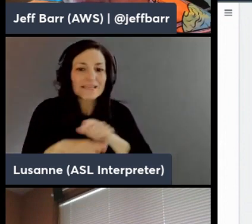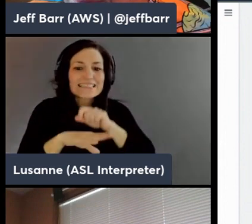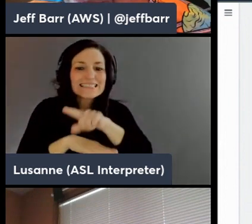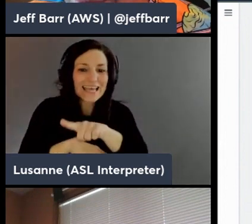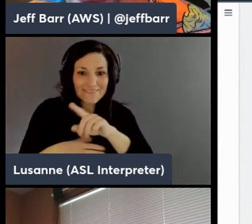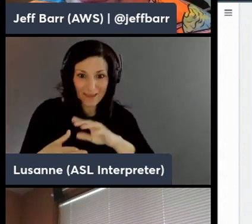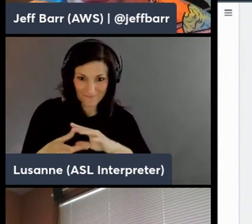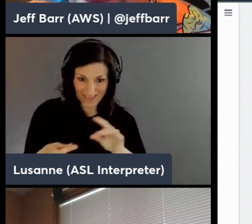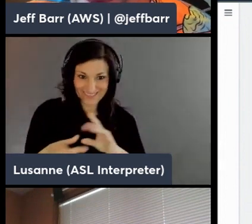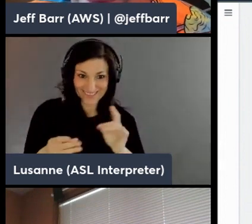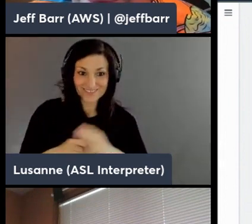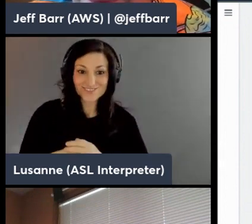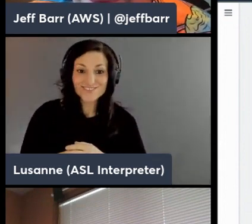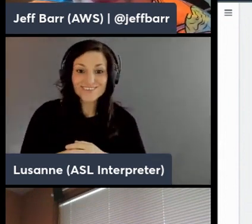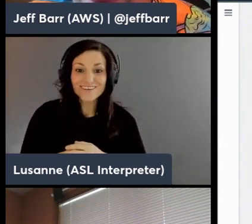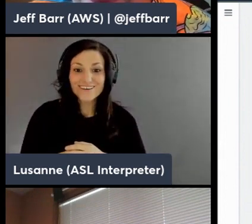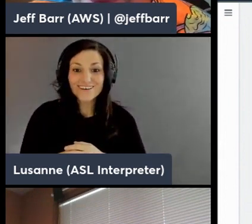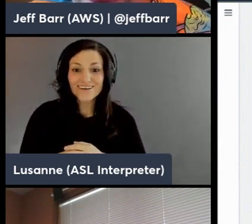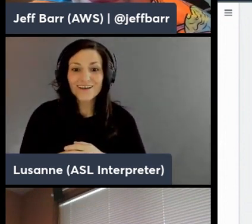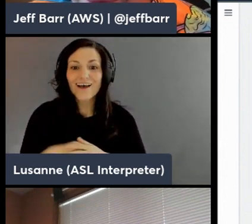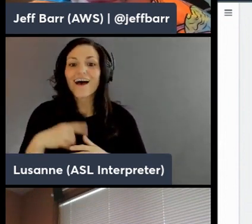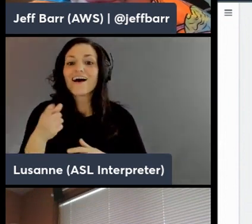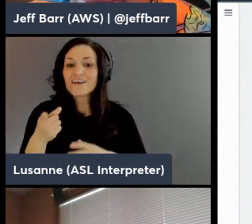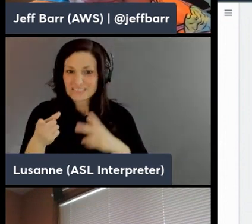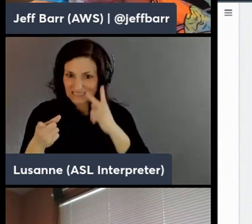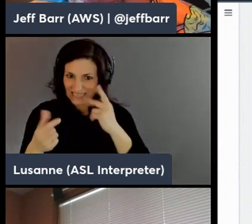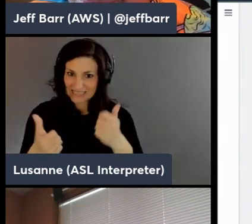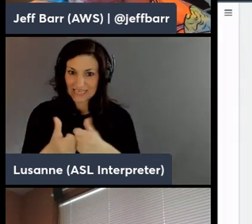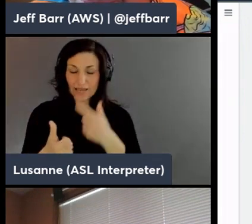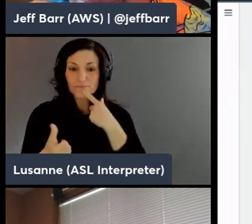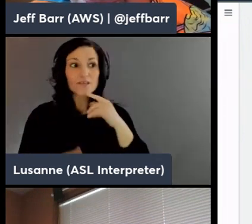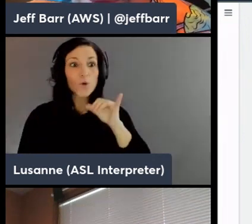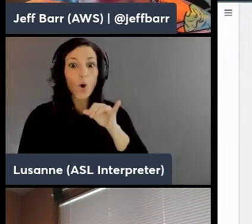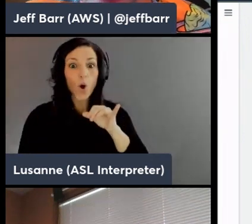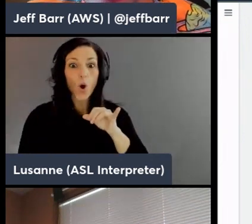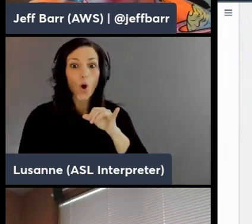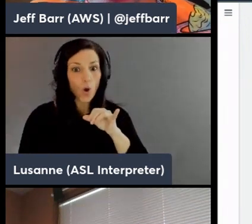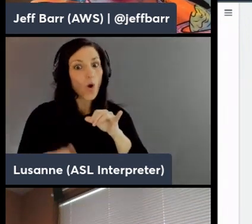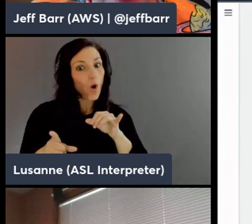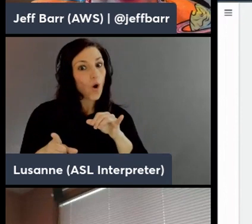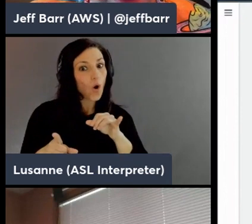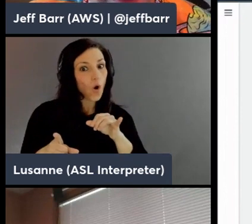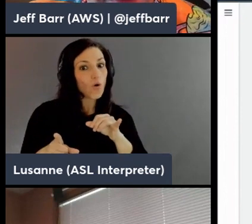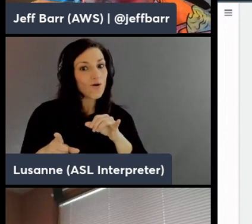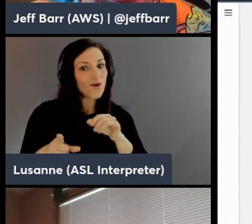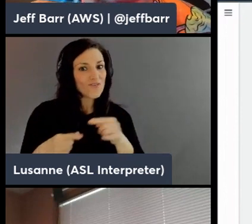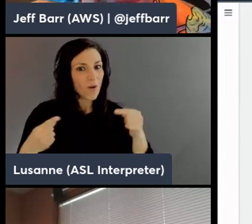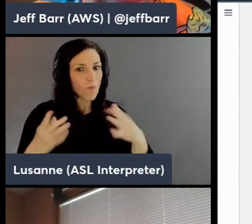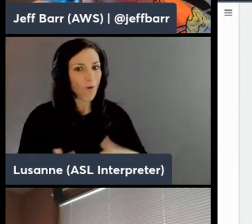and then we're gonna see that the game is now saying, "Oh, your opponent had 10," you know.